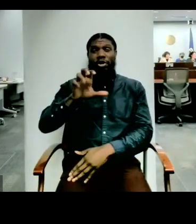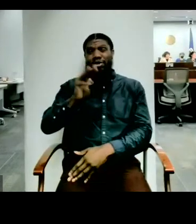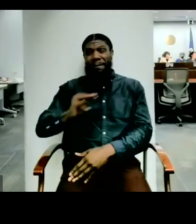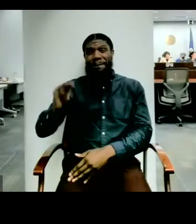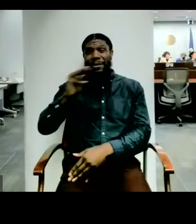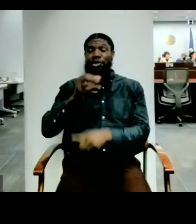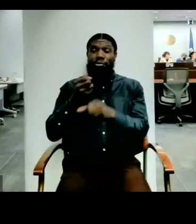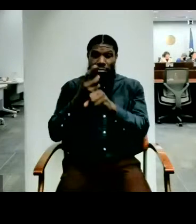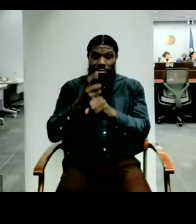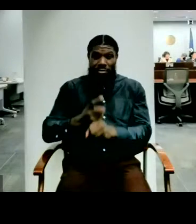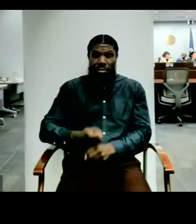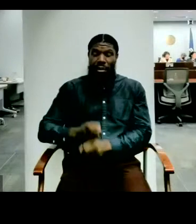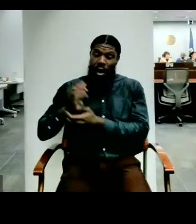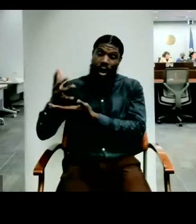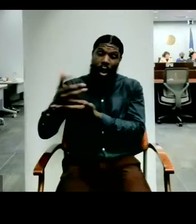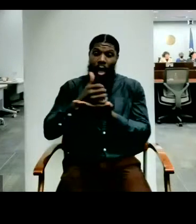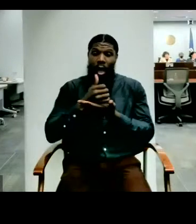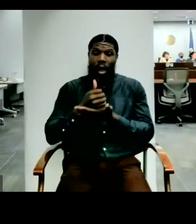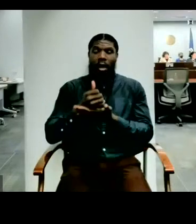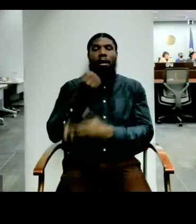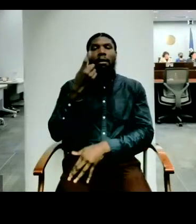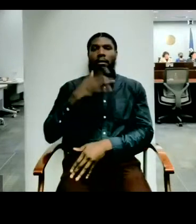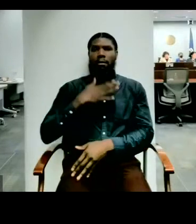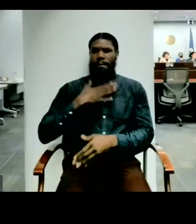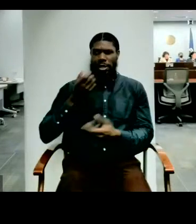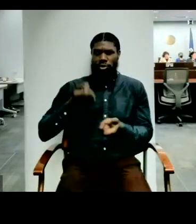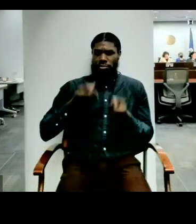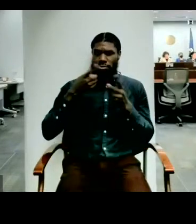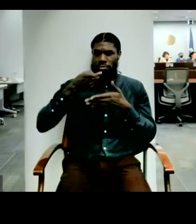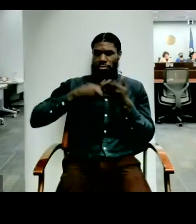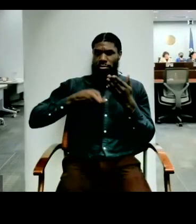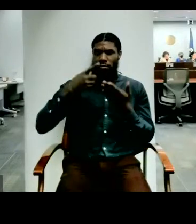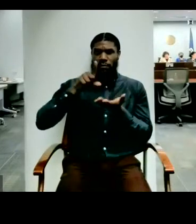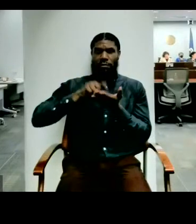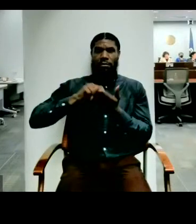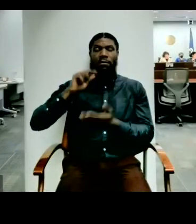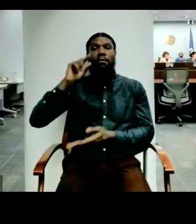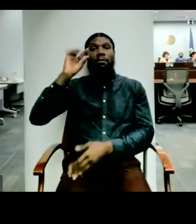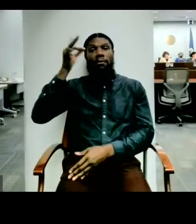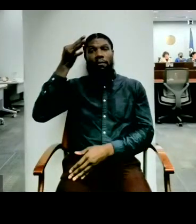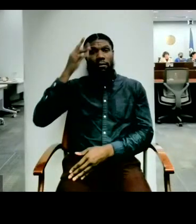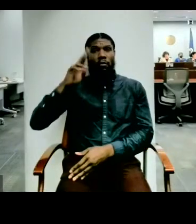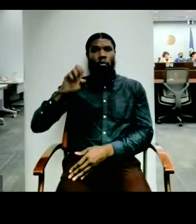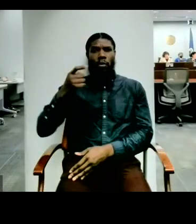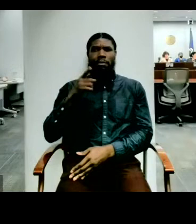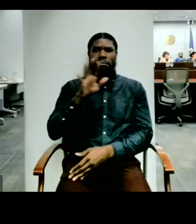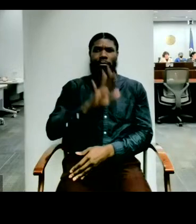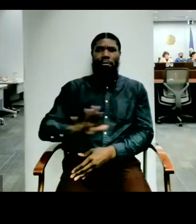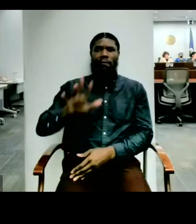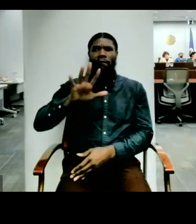My understanding is that the cost to publish in the Federal Register is approximately 522 dollars per page.